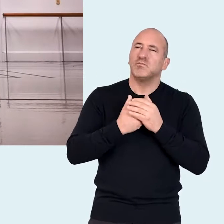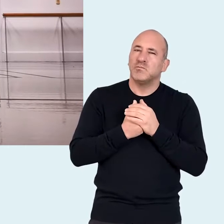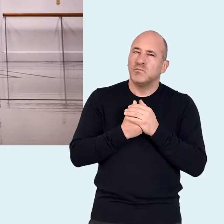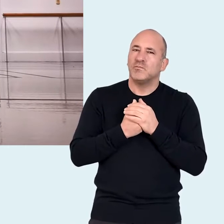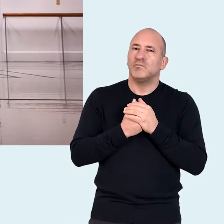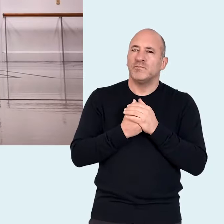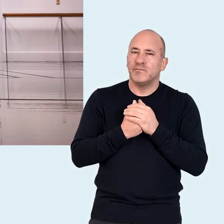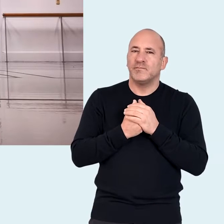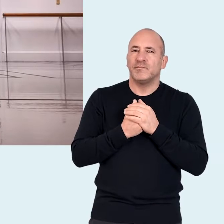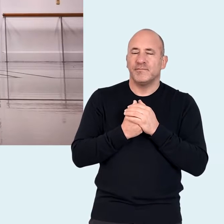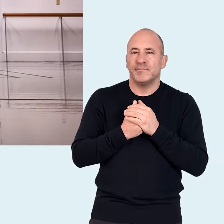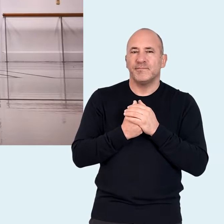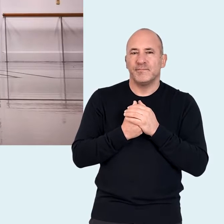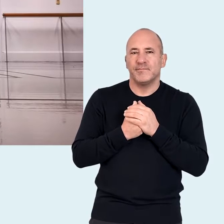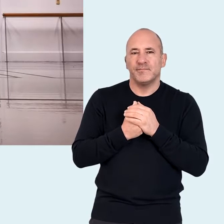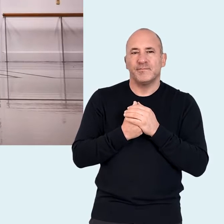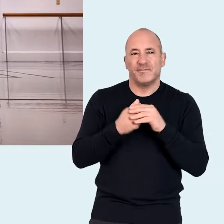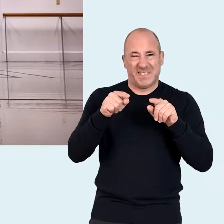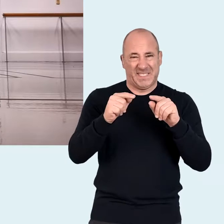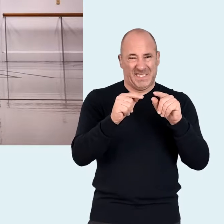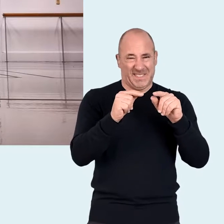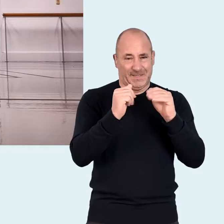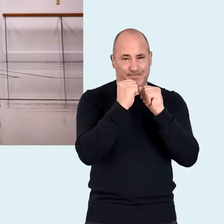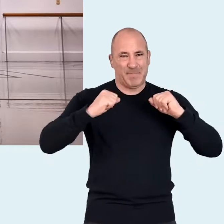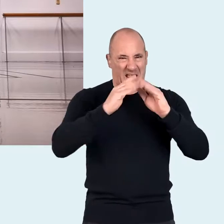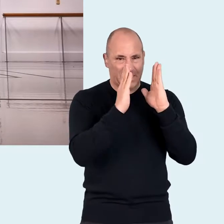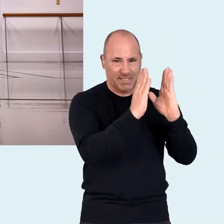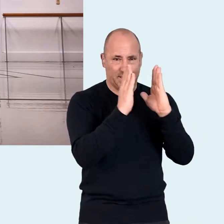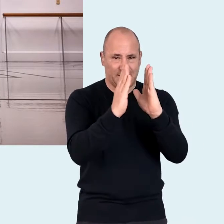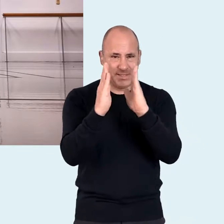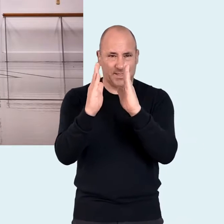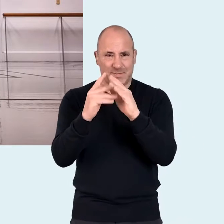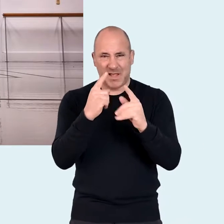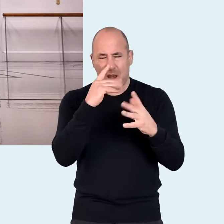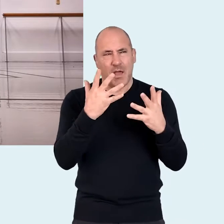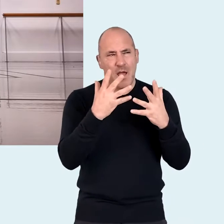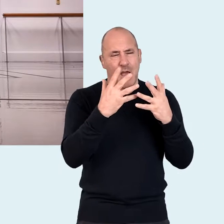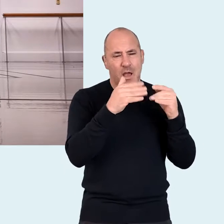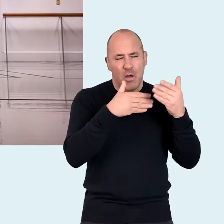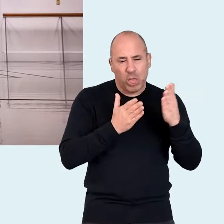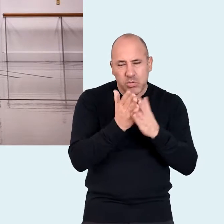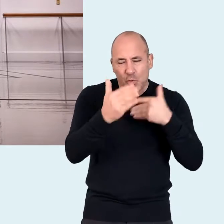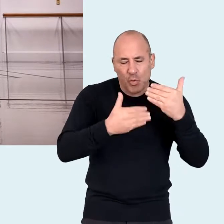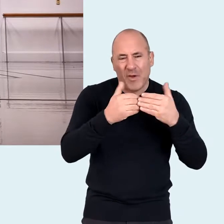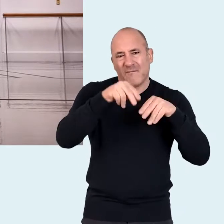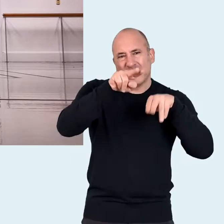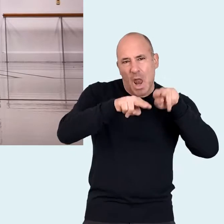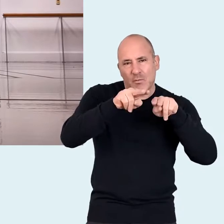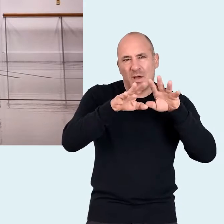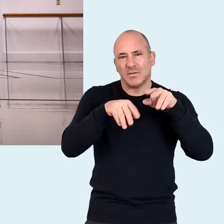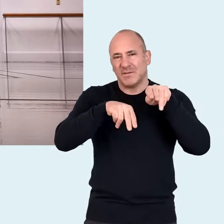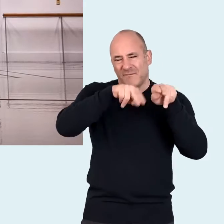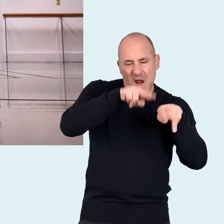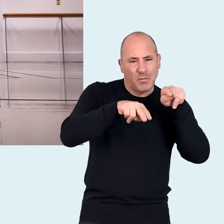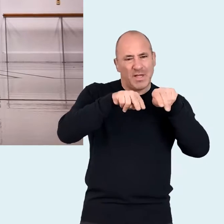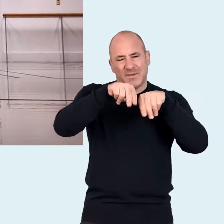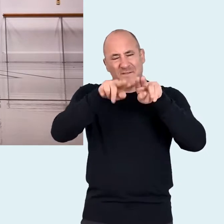to understand. And those spaces give you time as well to evaluate the session as you're